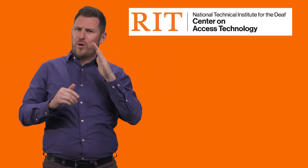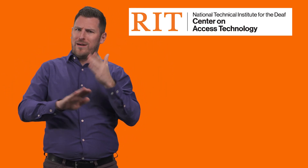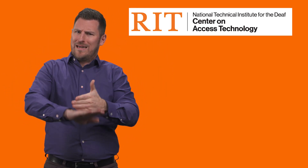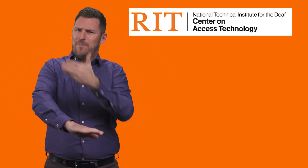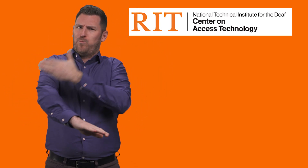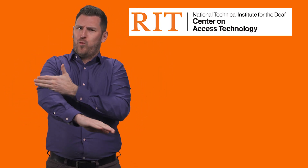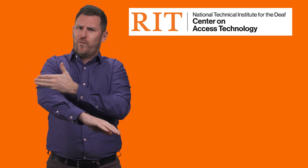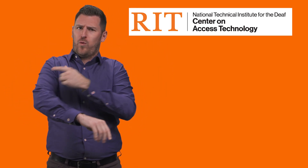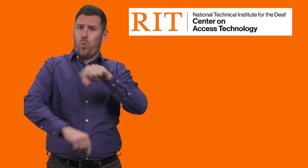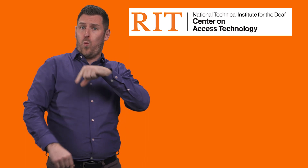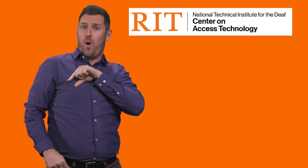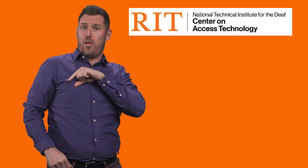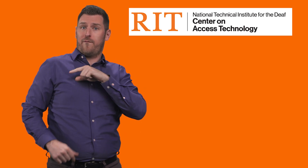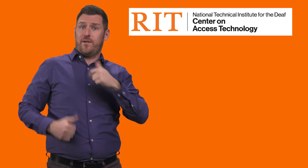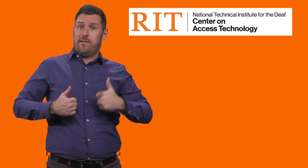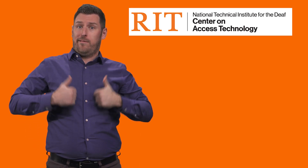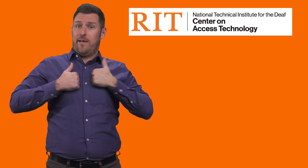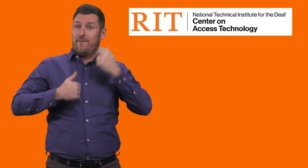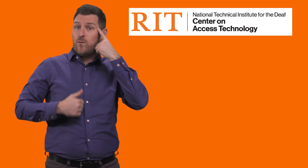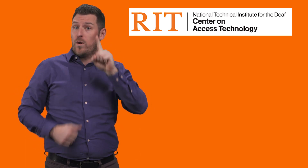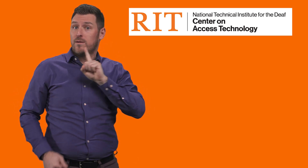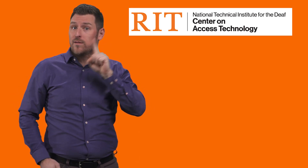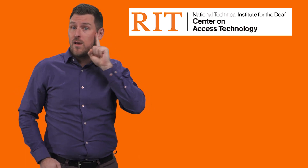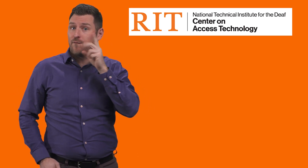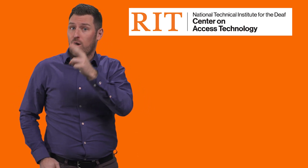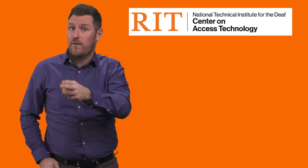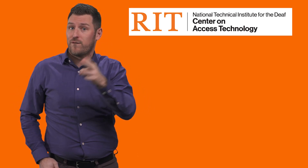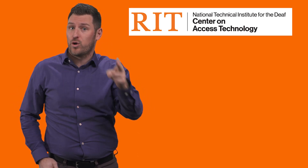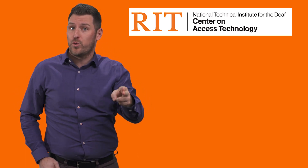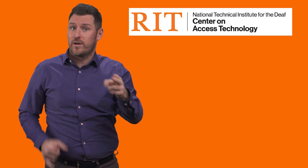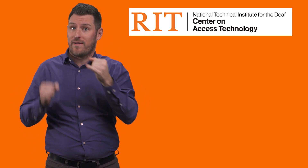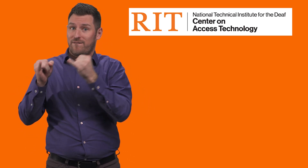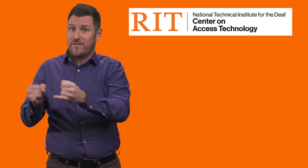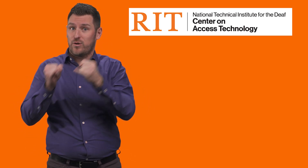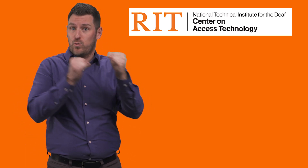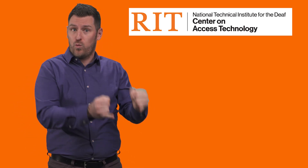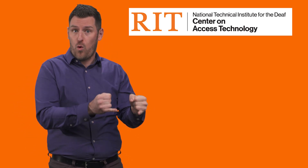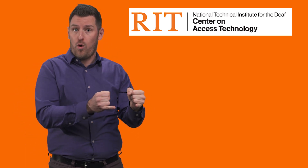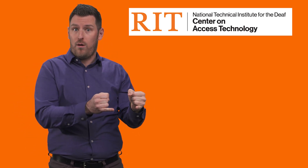that will improve the quality of life for deaf and hard-of-hearing individuals.